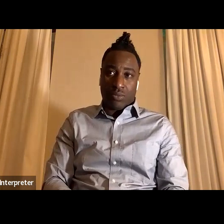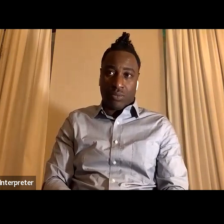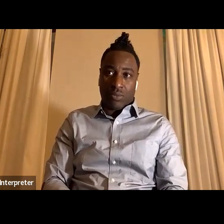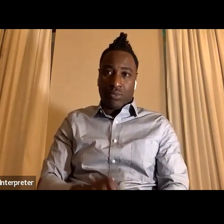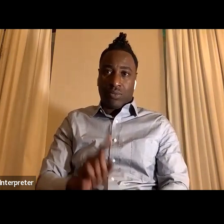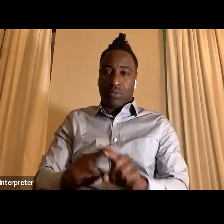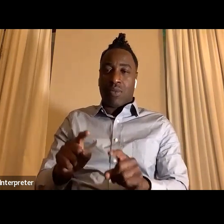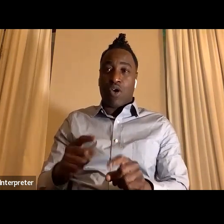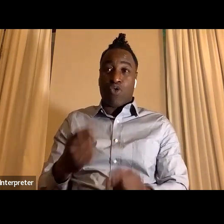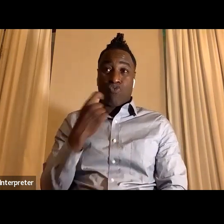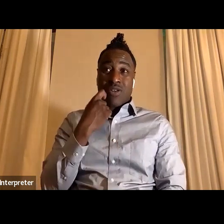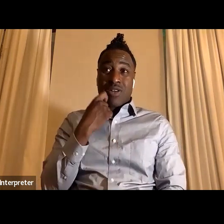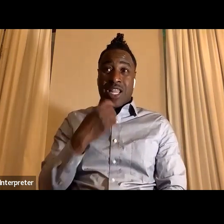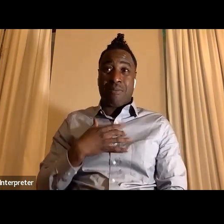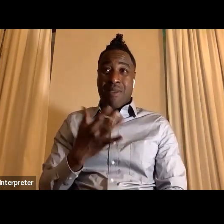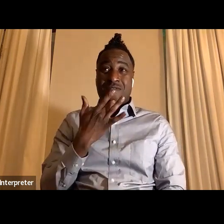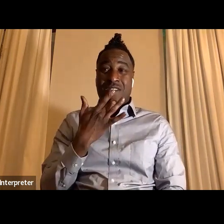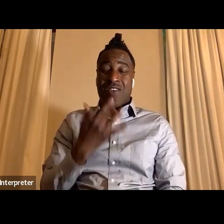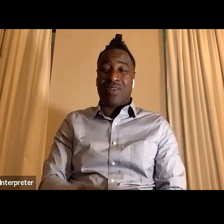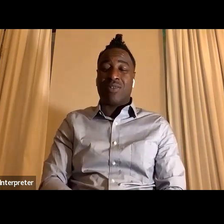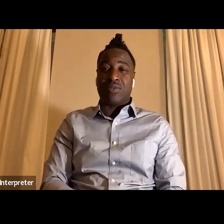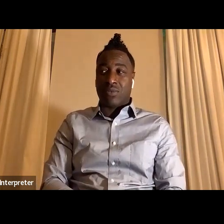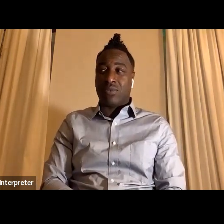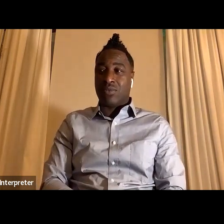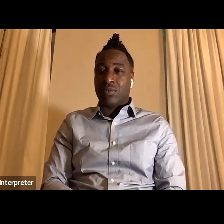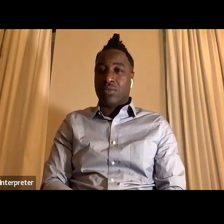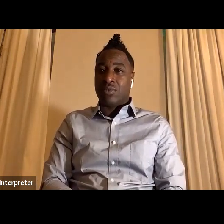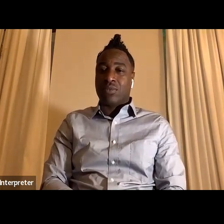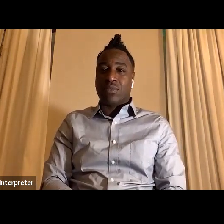like my favorite thing is just like stuff that I would find,